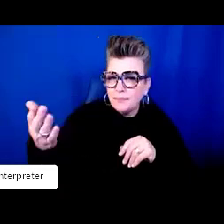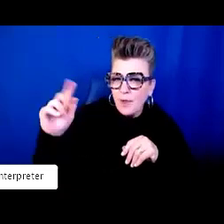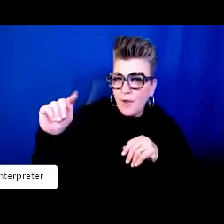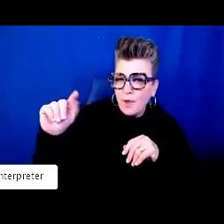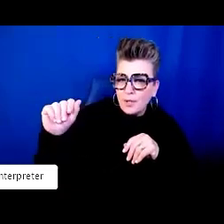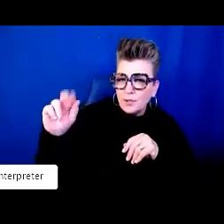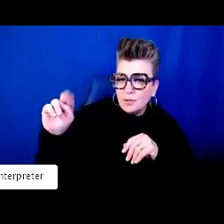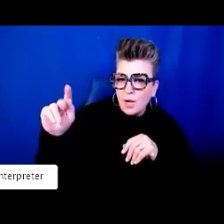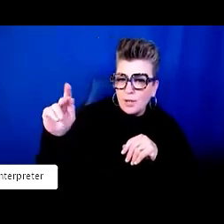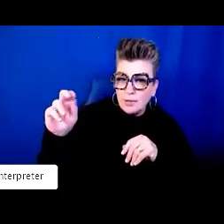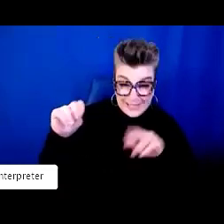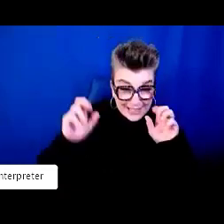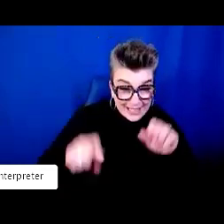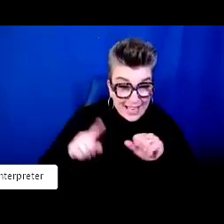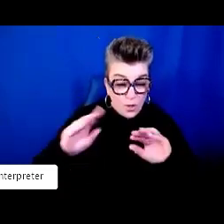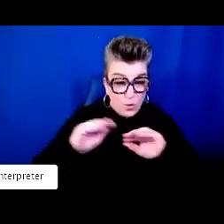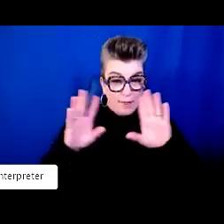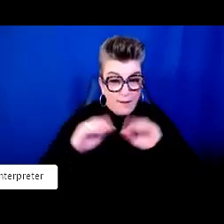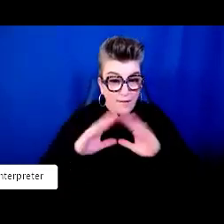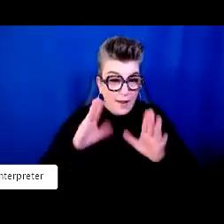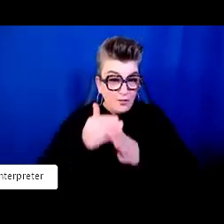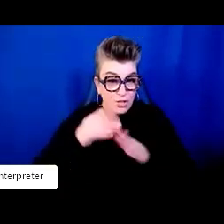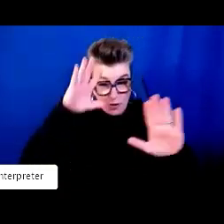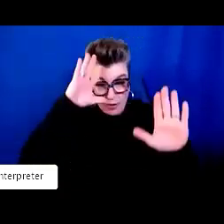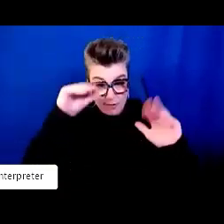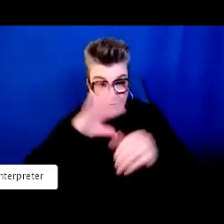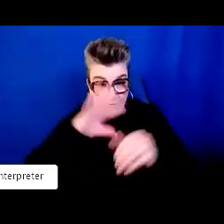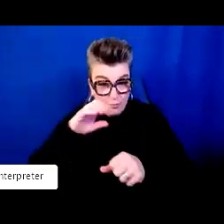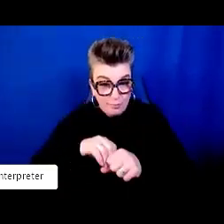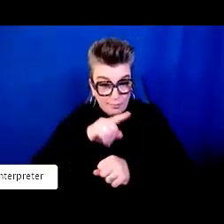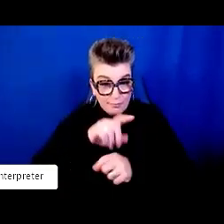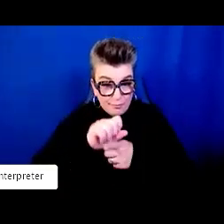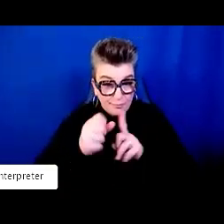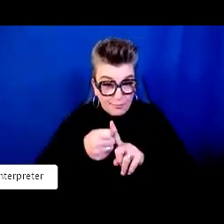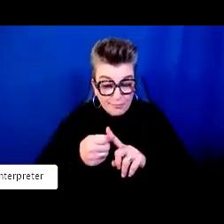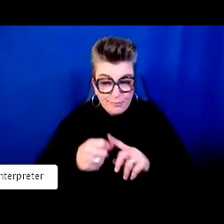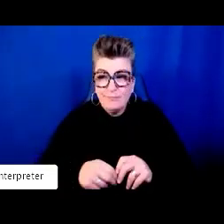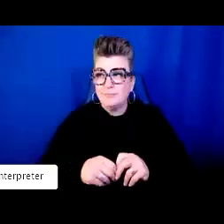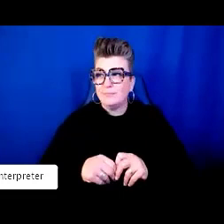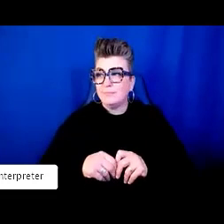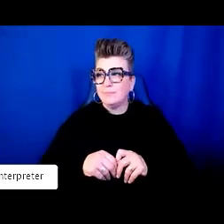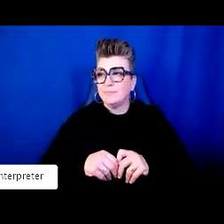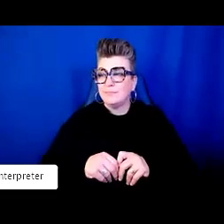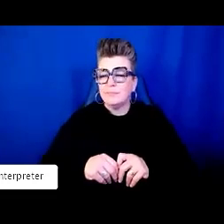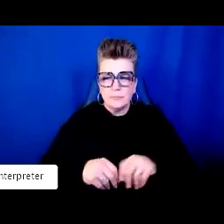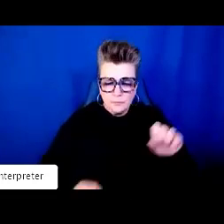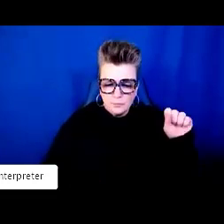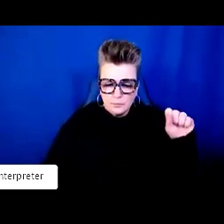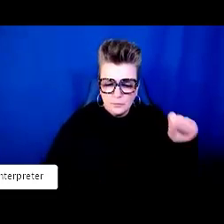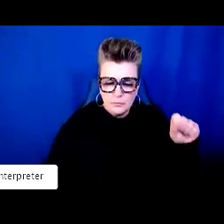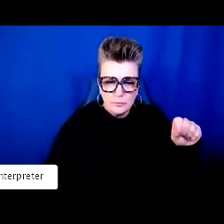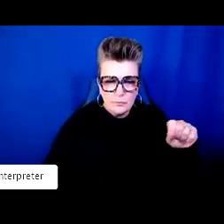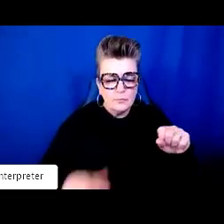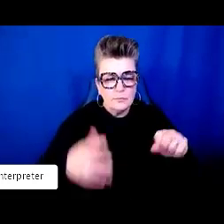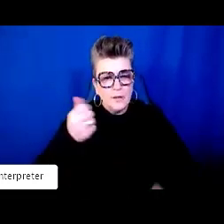sharing expectations in these cases? Taunton Paine: Yes. And there's a couple relevant scenarios to consider.